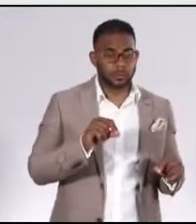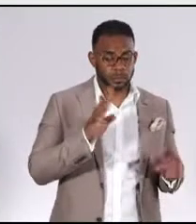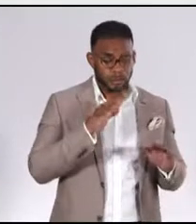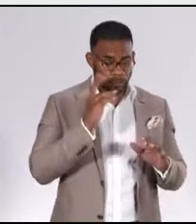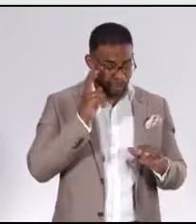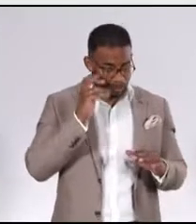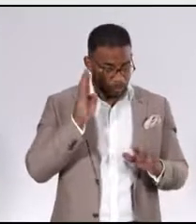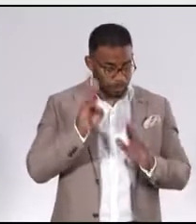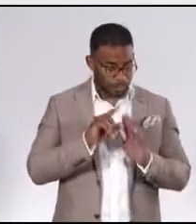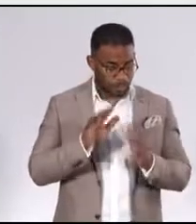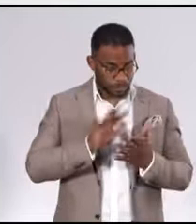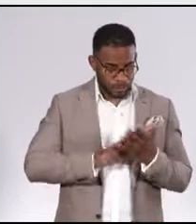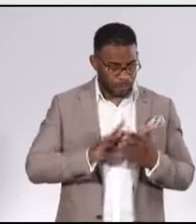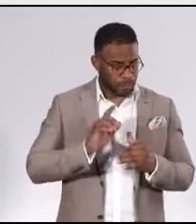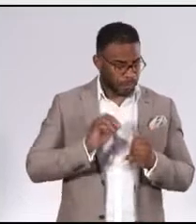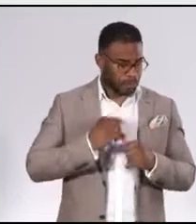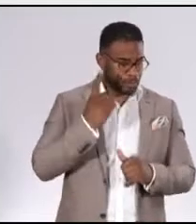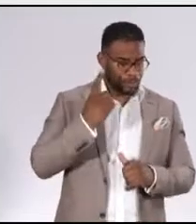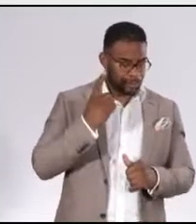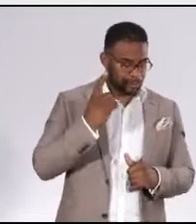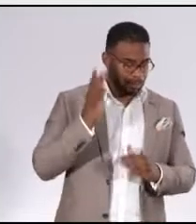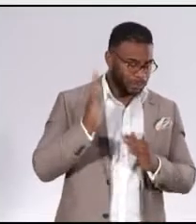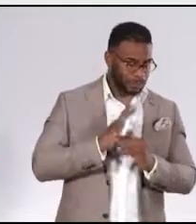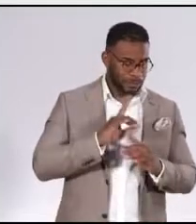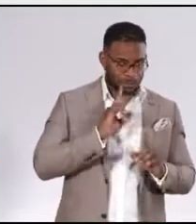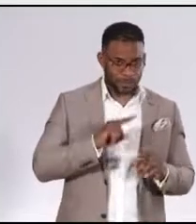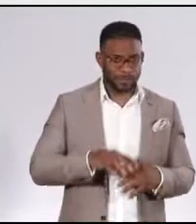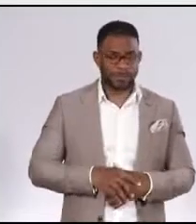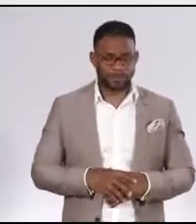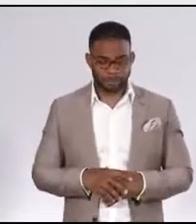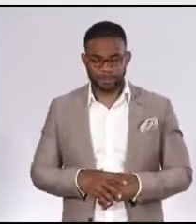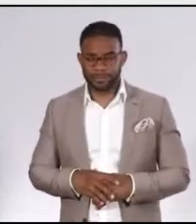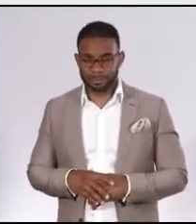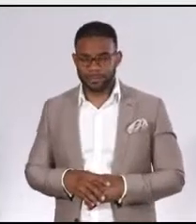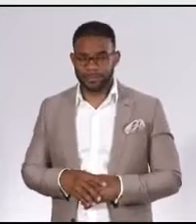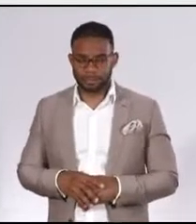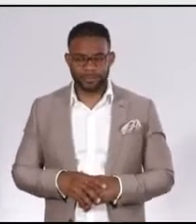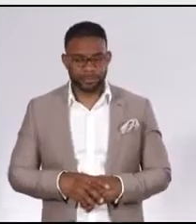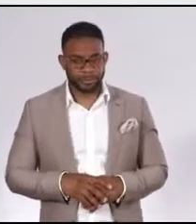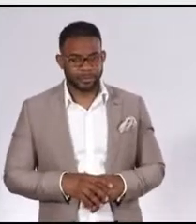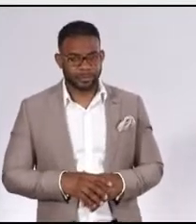um is the uh top selected of these different health concerns.